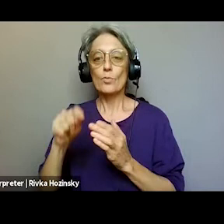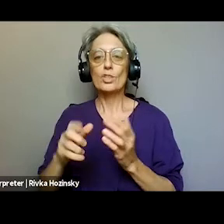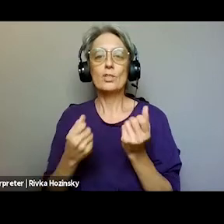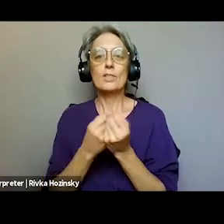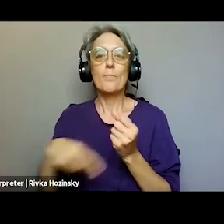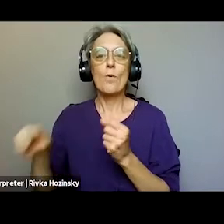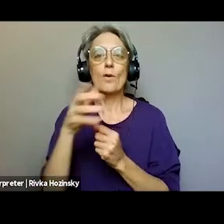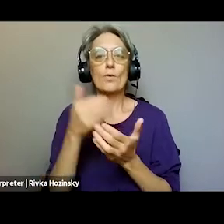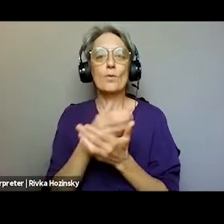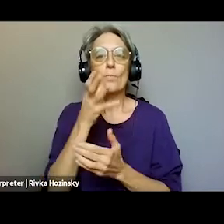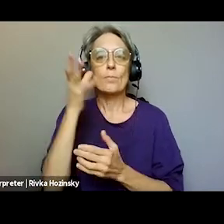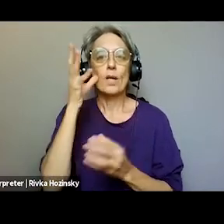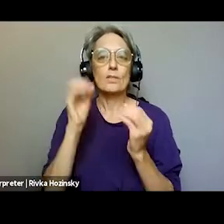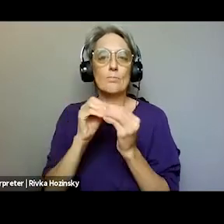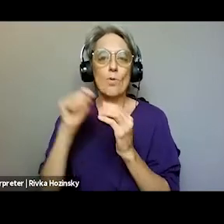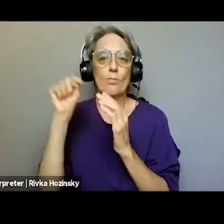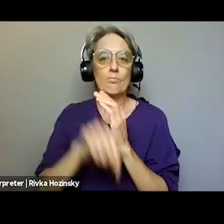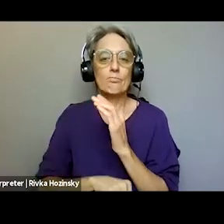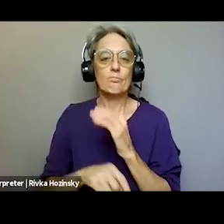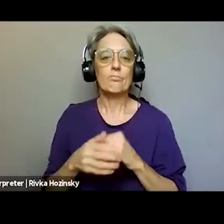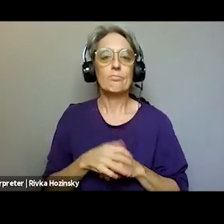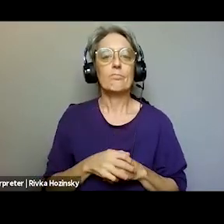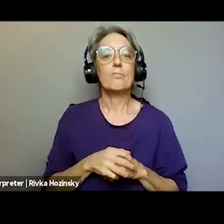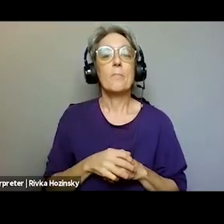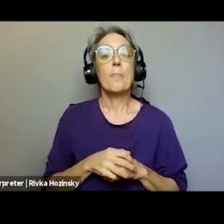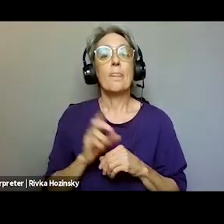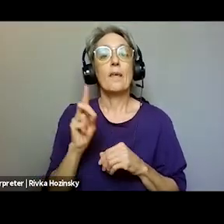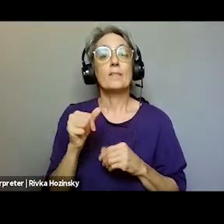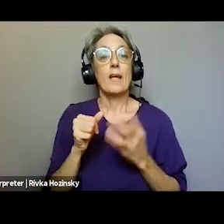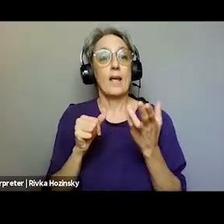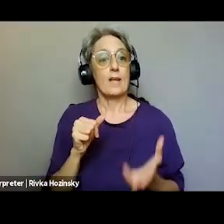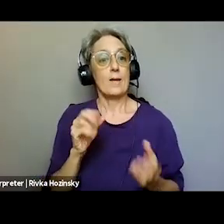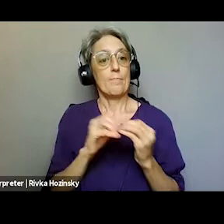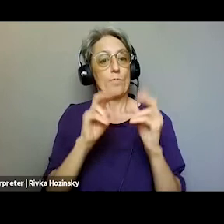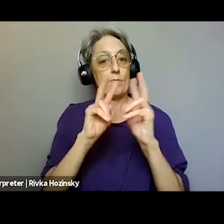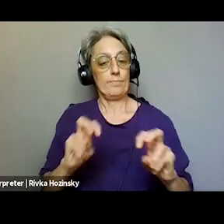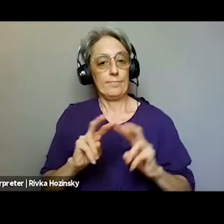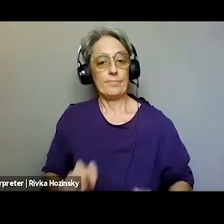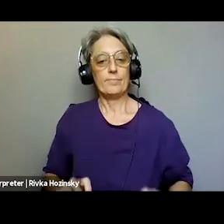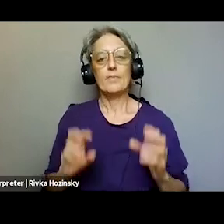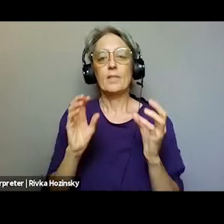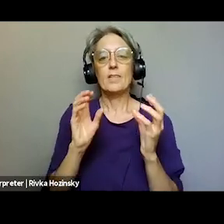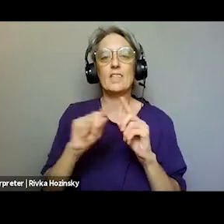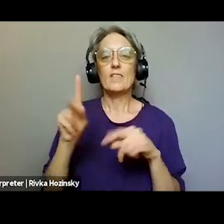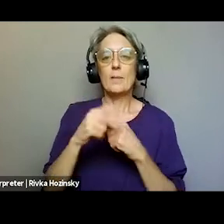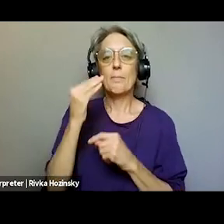We were also able to break these data down and we see that there's elevated risk across different types of mental illness including